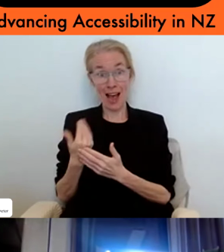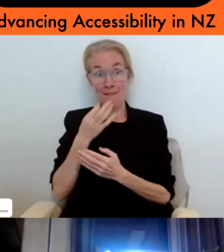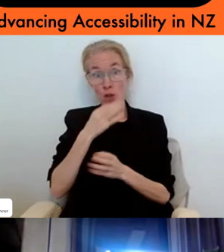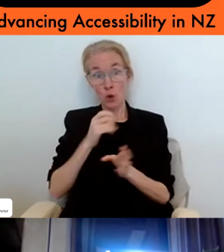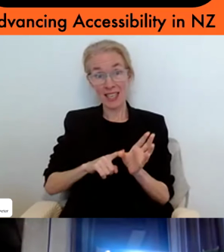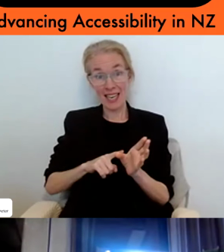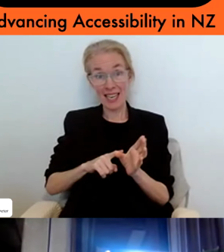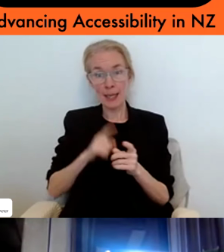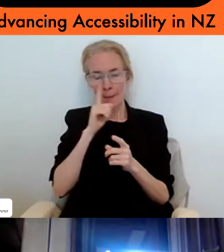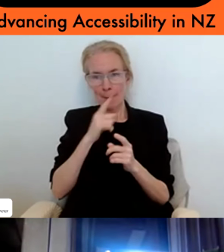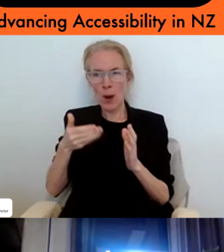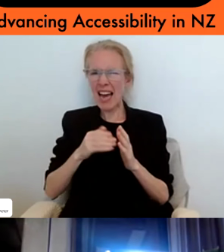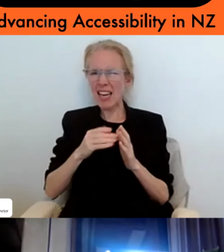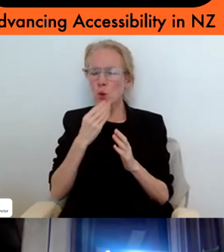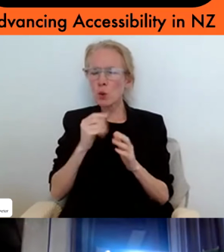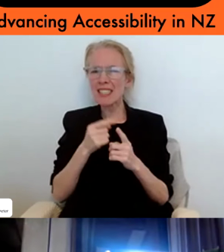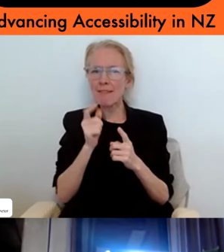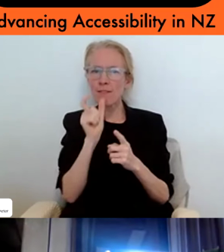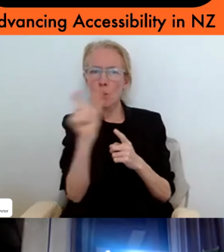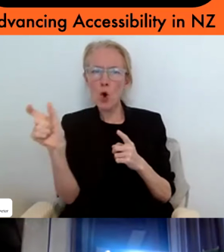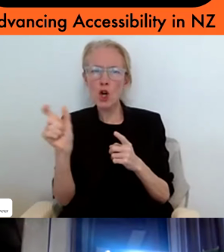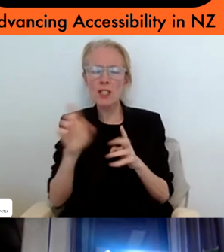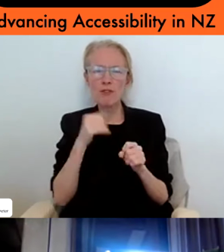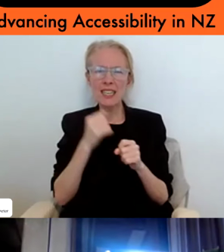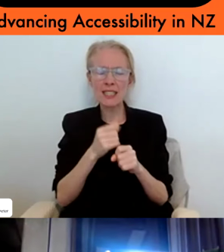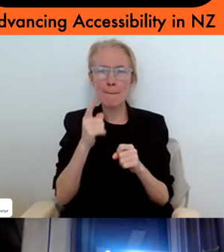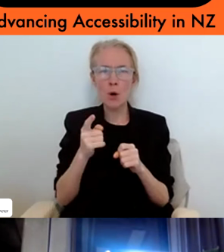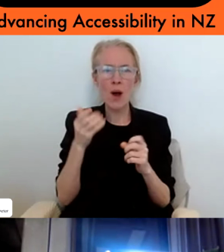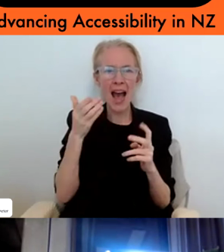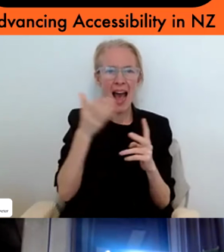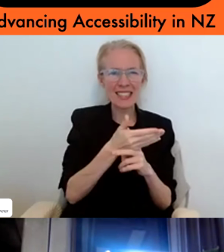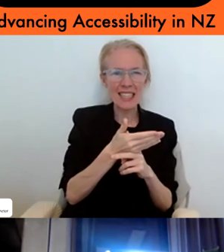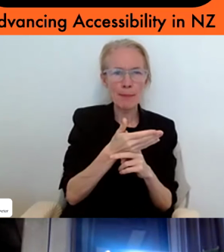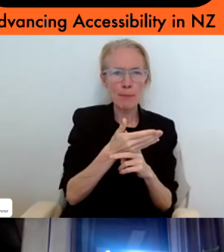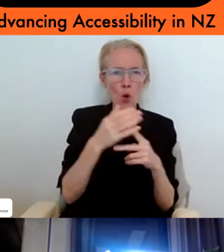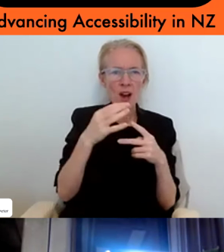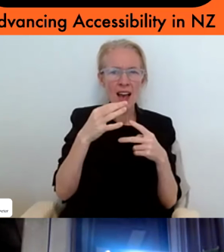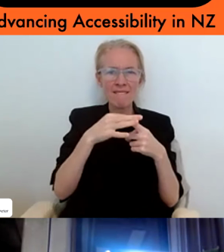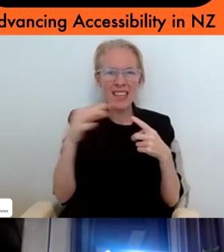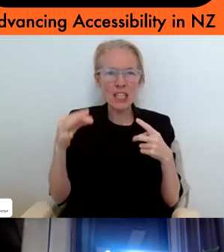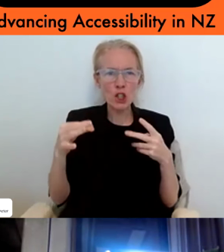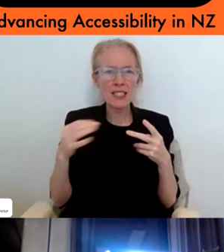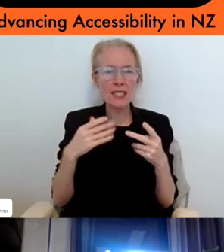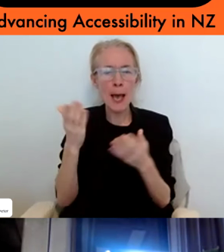features, partial UD, which seems to be sometimes actually confused